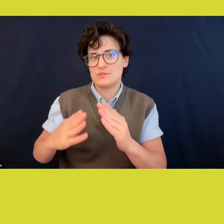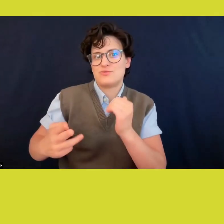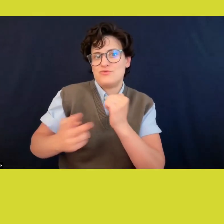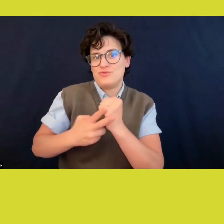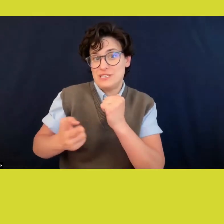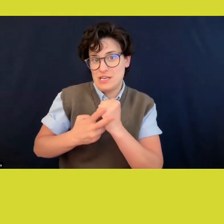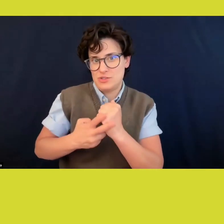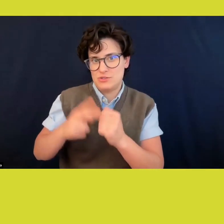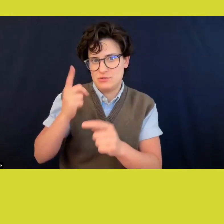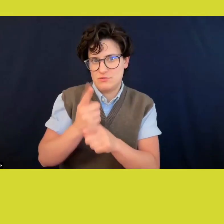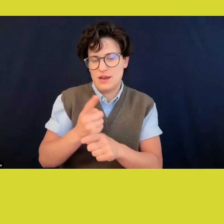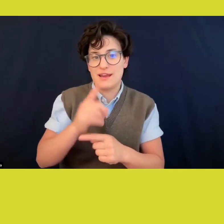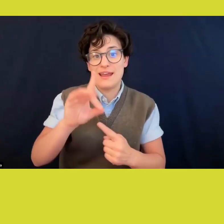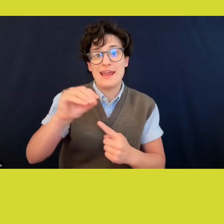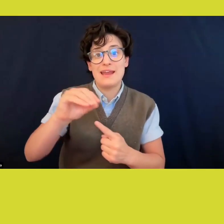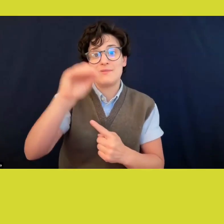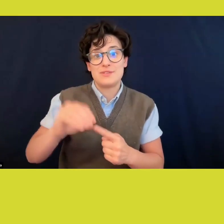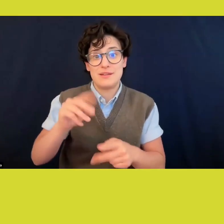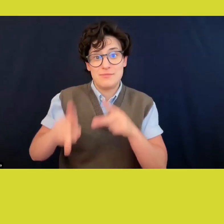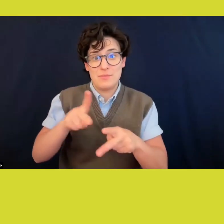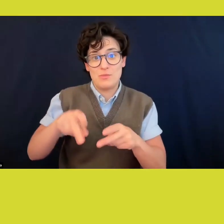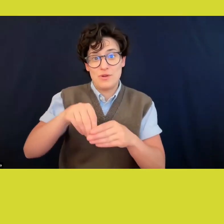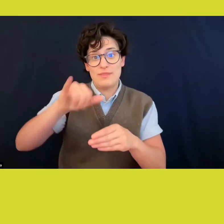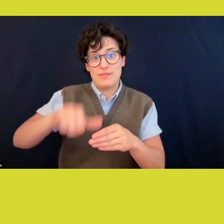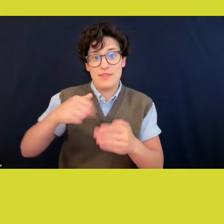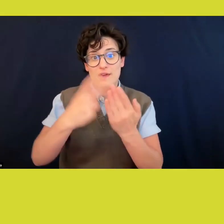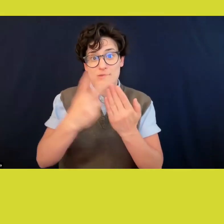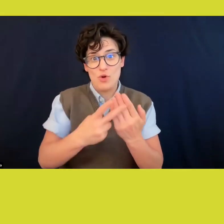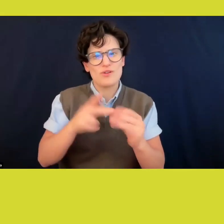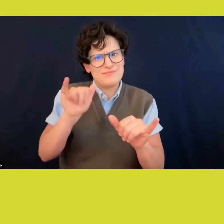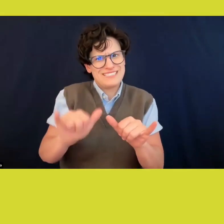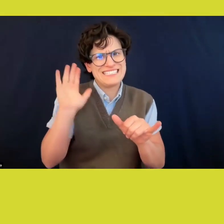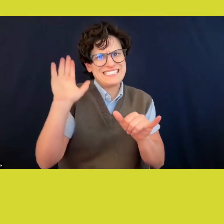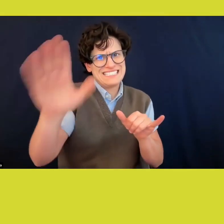in the program stayed housed over a period of time,